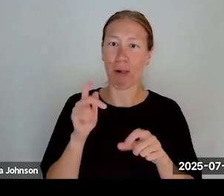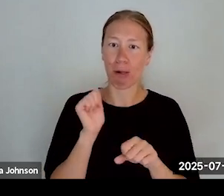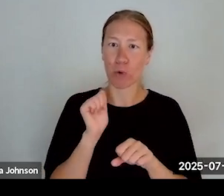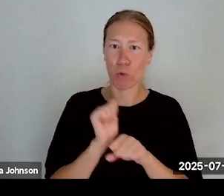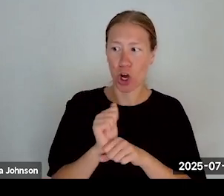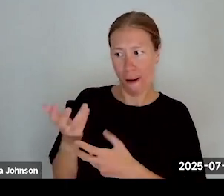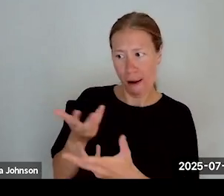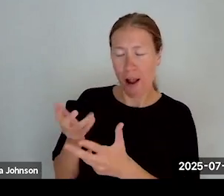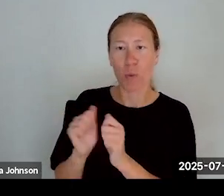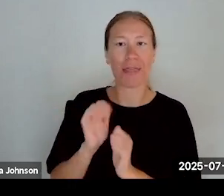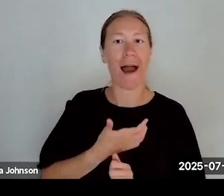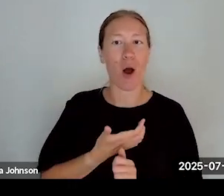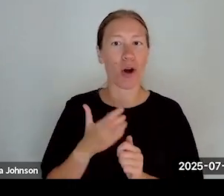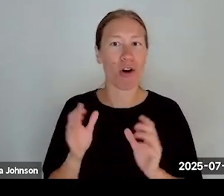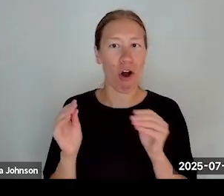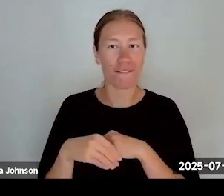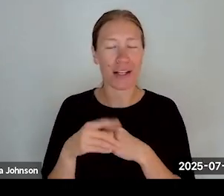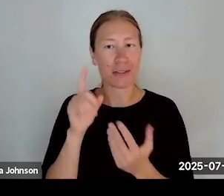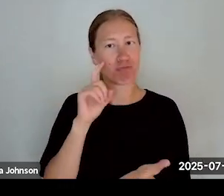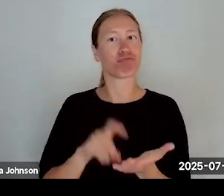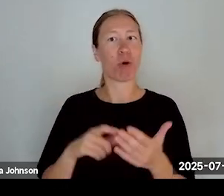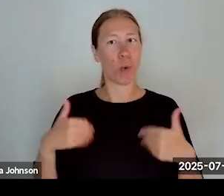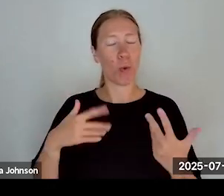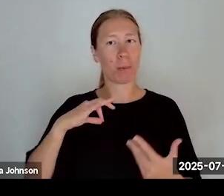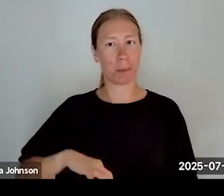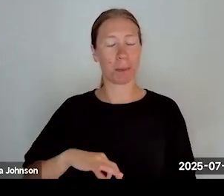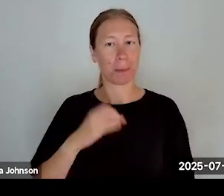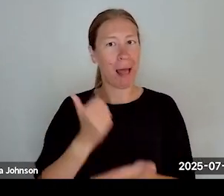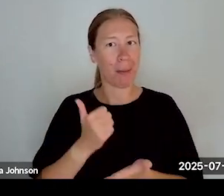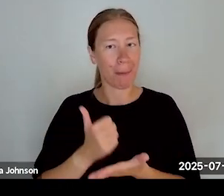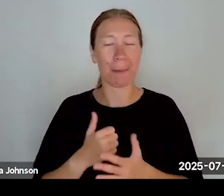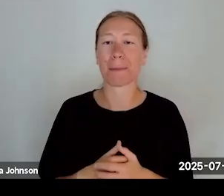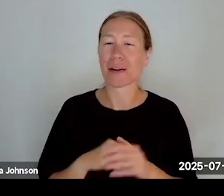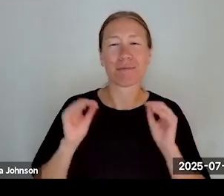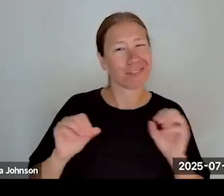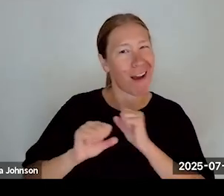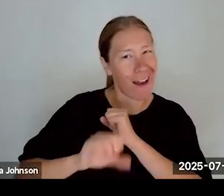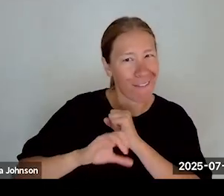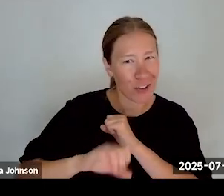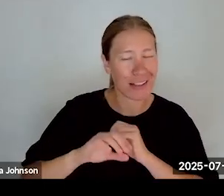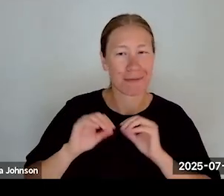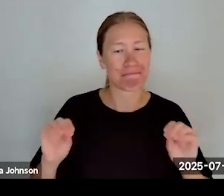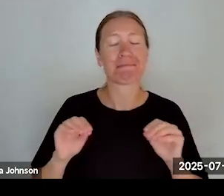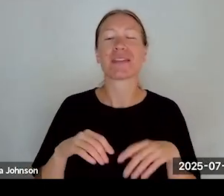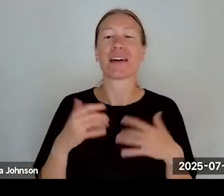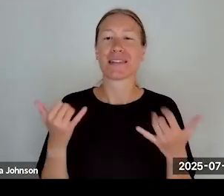We are not advertising or promoting any of these specific products. We've just received feedback from users that we'd like to share with you.